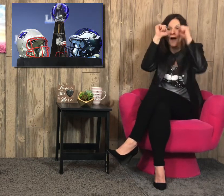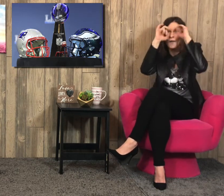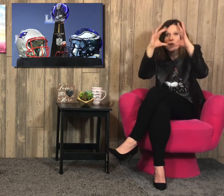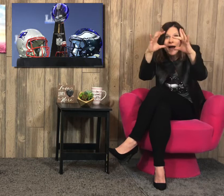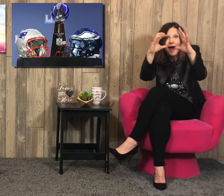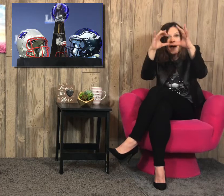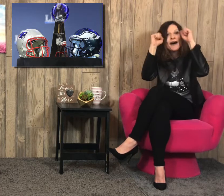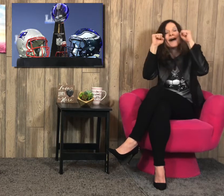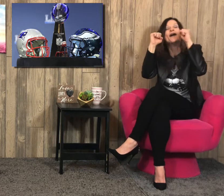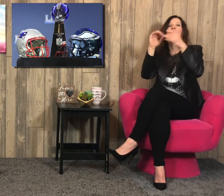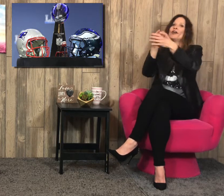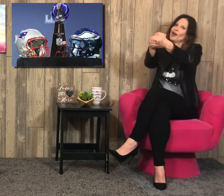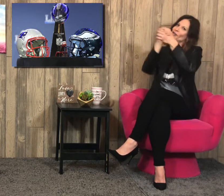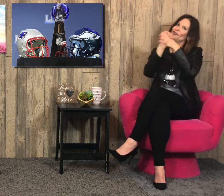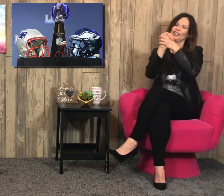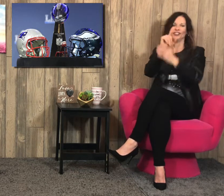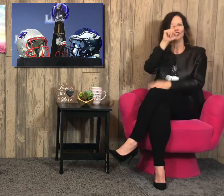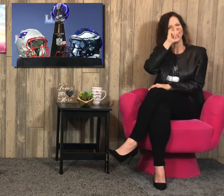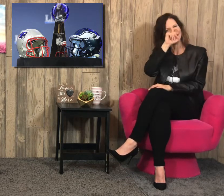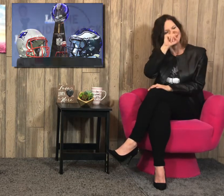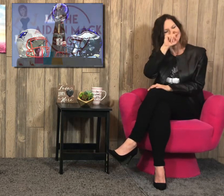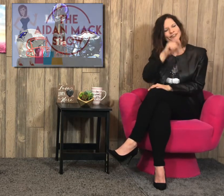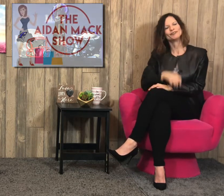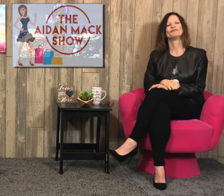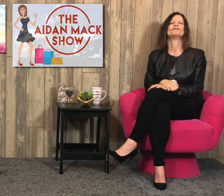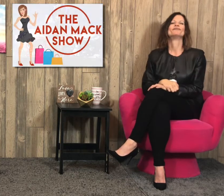I was like, "Unreal!" Congratulations Eagles!